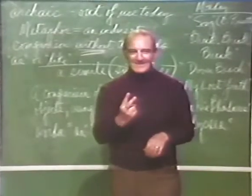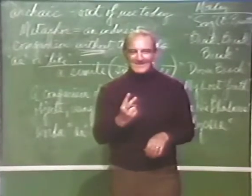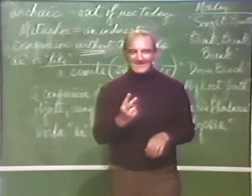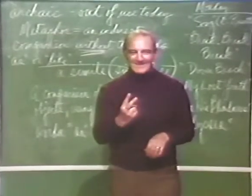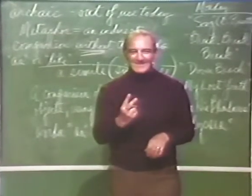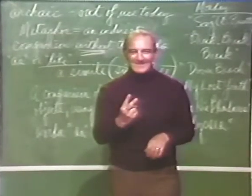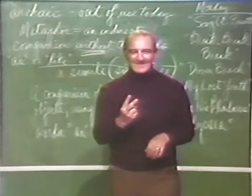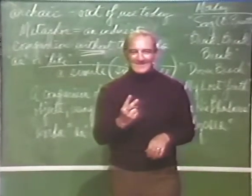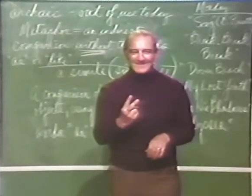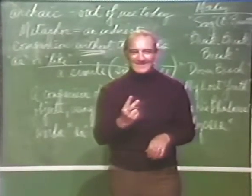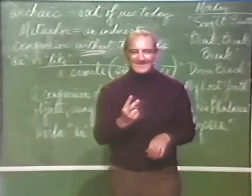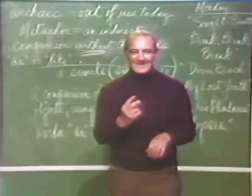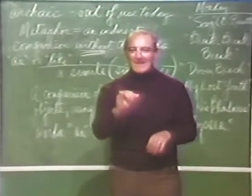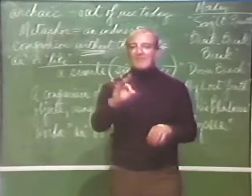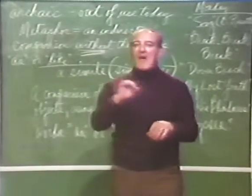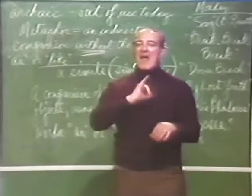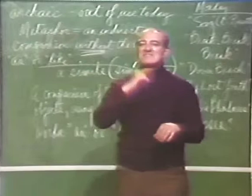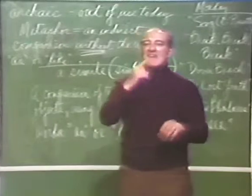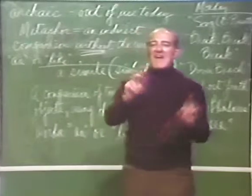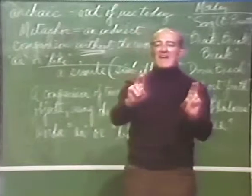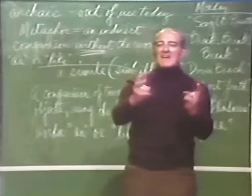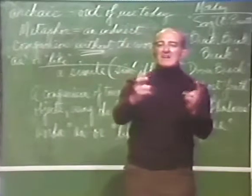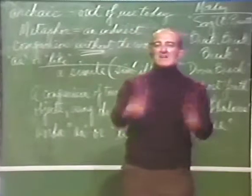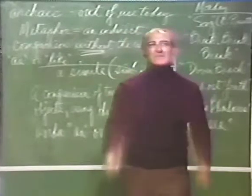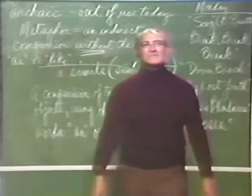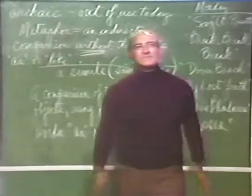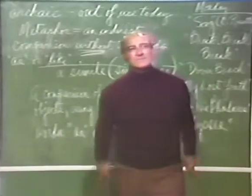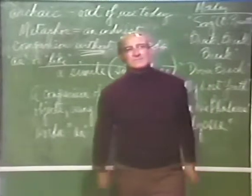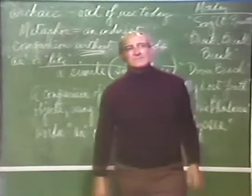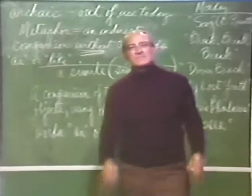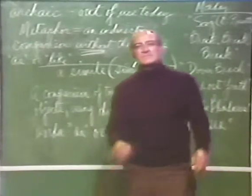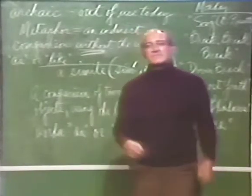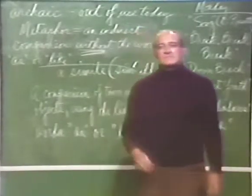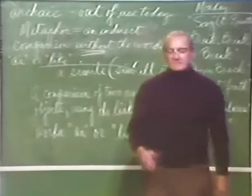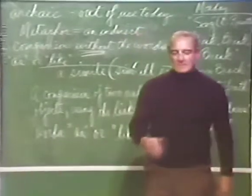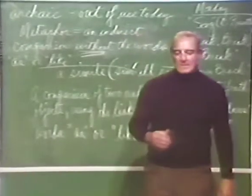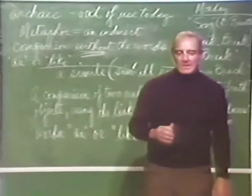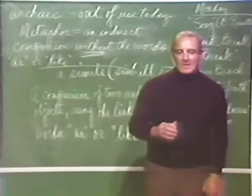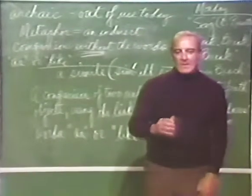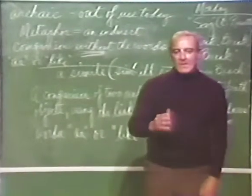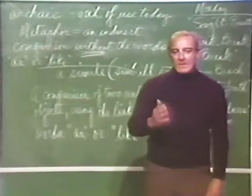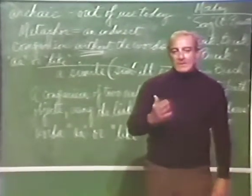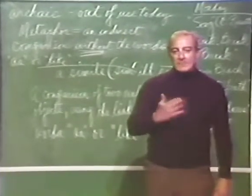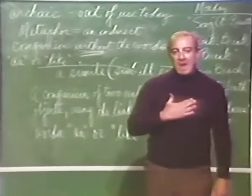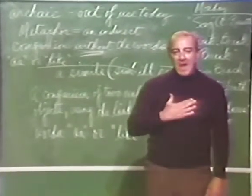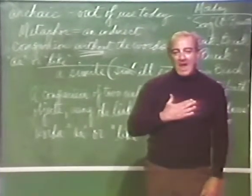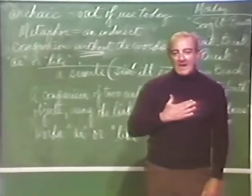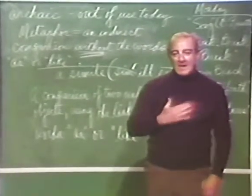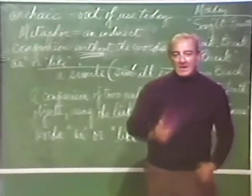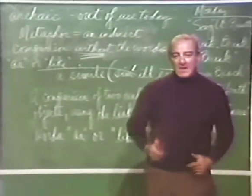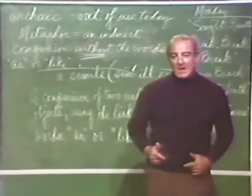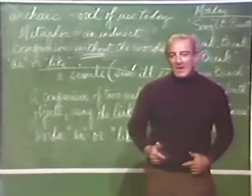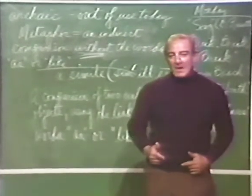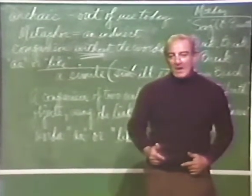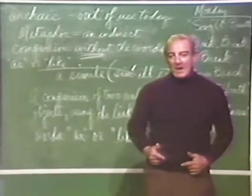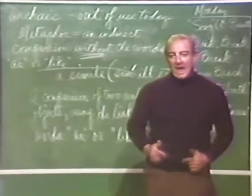IN ORDER TO SEE. IF I SAY...